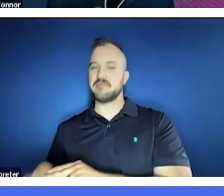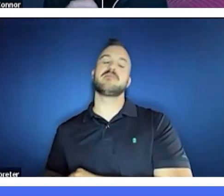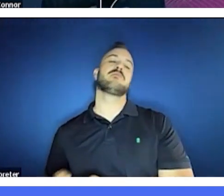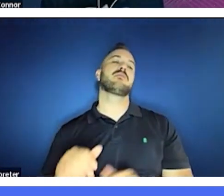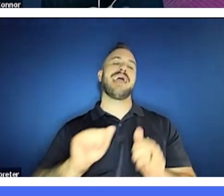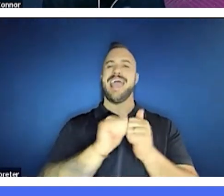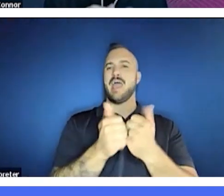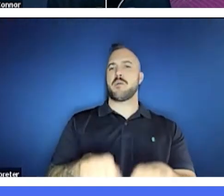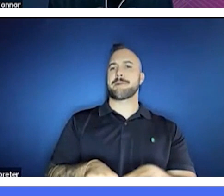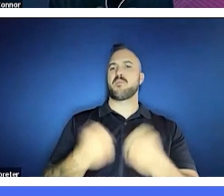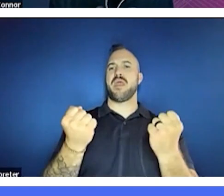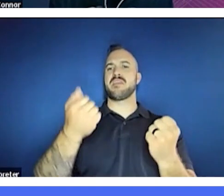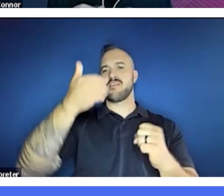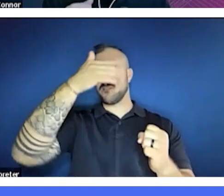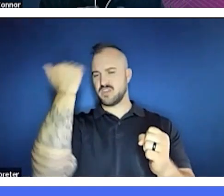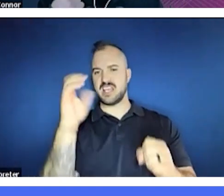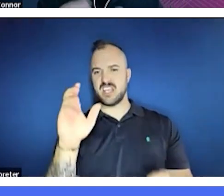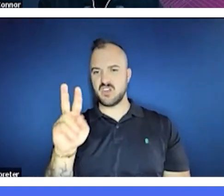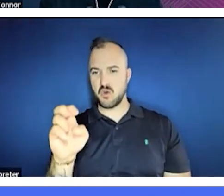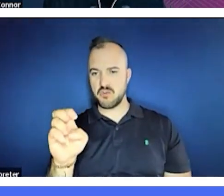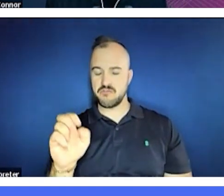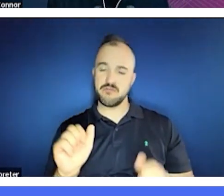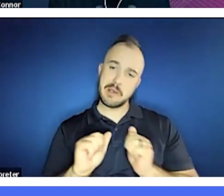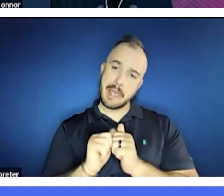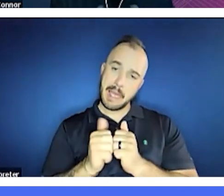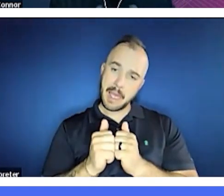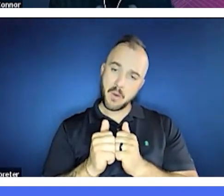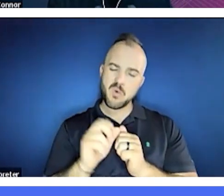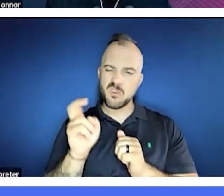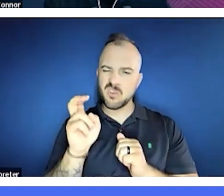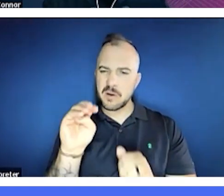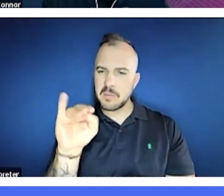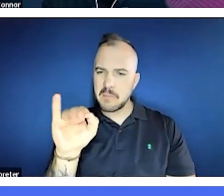Well, one of the ways we can do that is through micro-learning as a method of reinforcement.